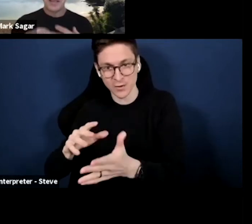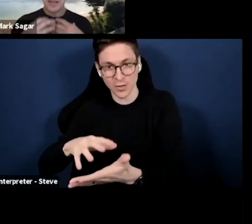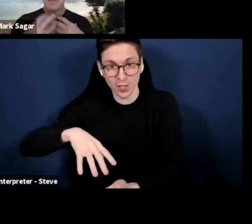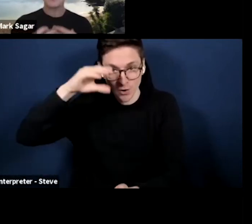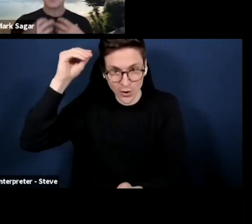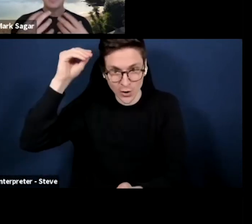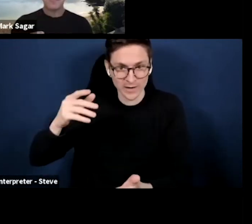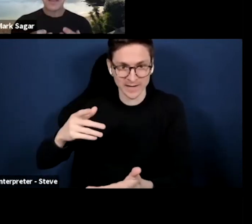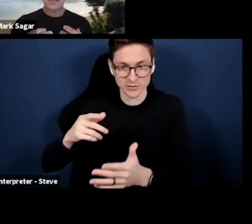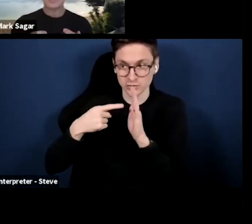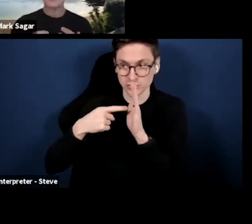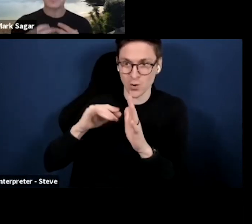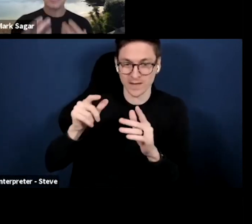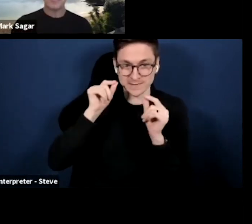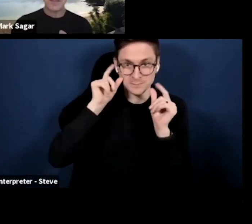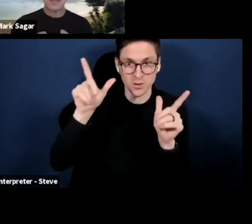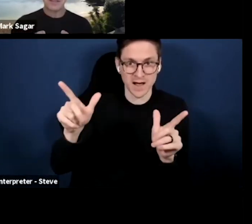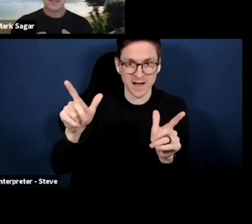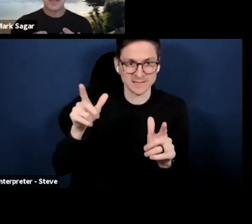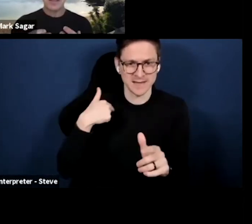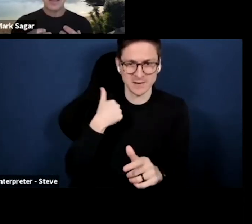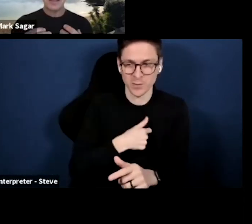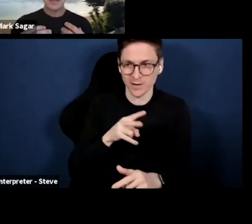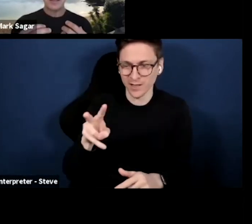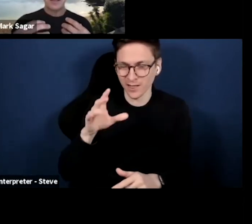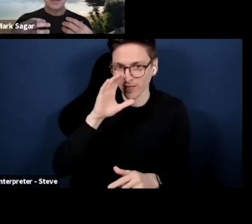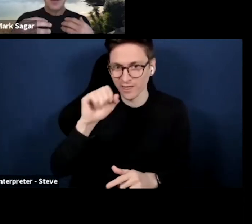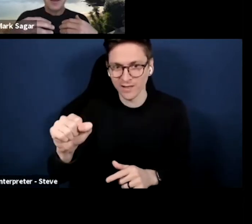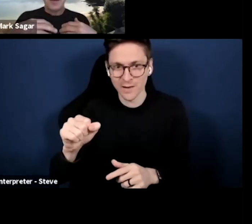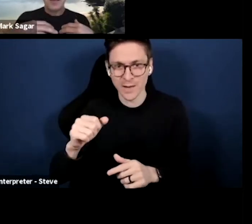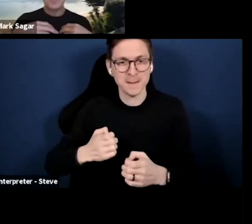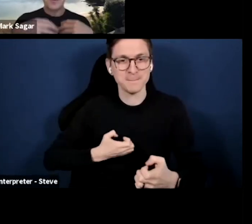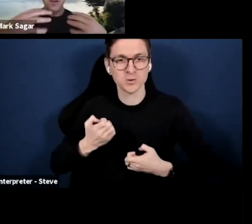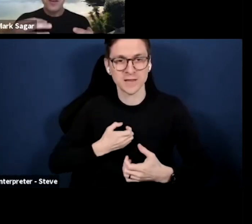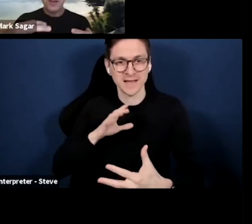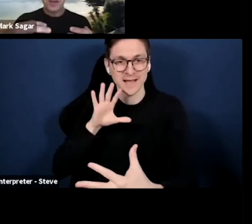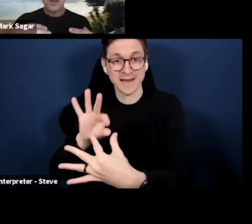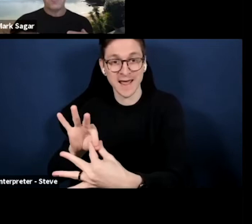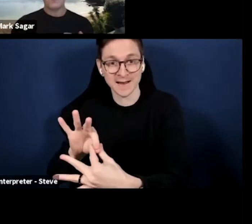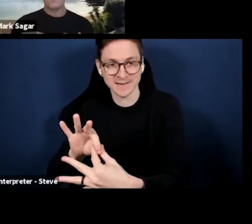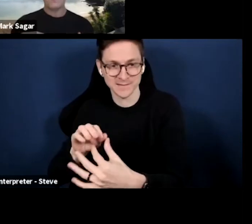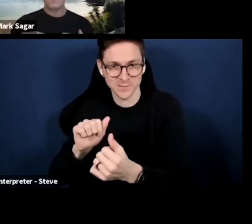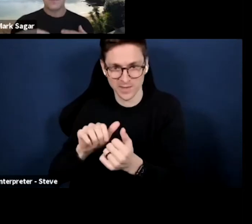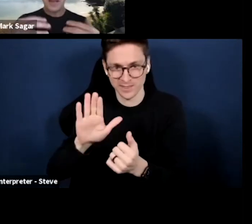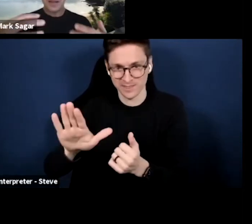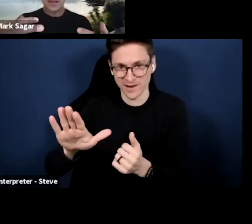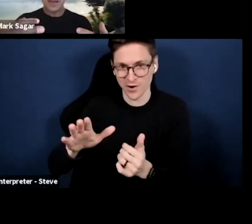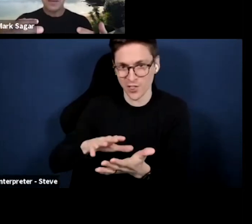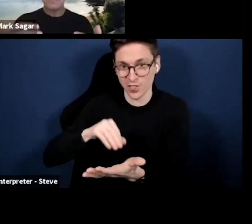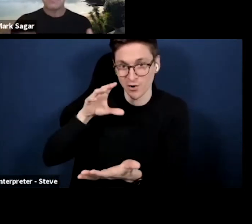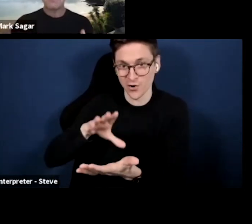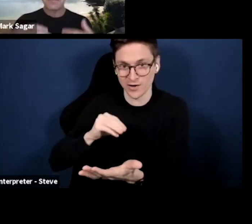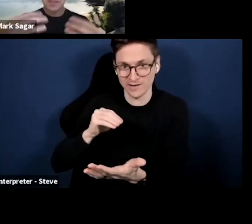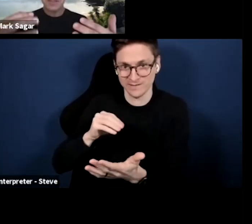emotionally affects us and we're invested in in the learning of another system